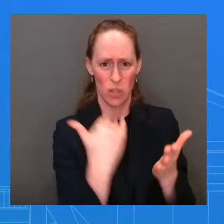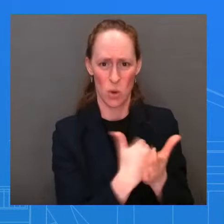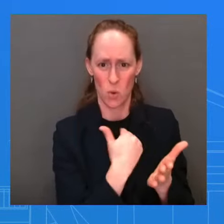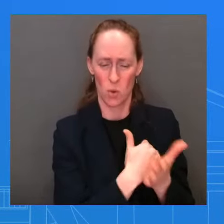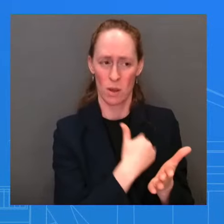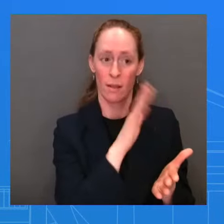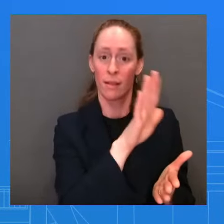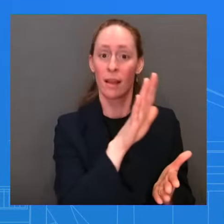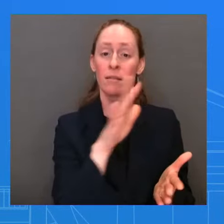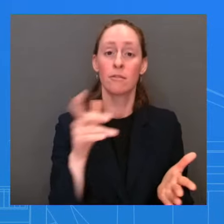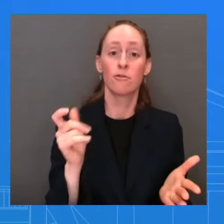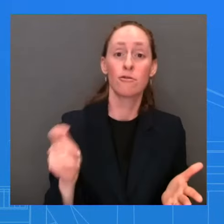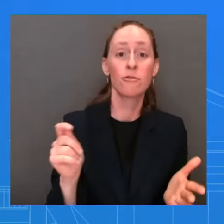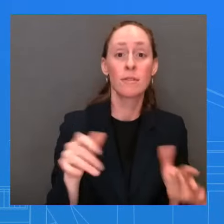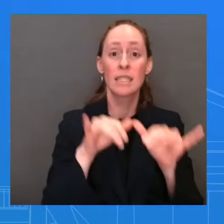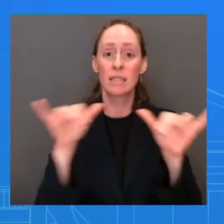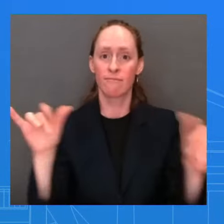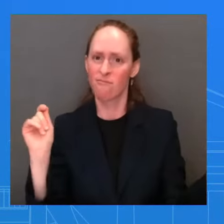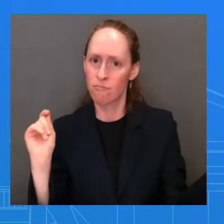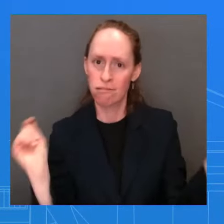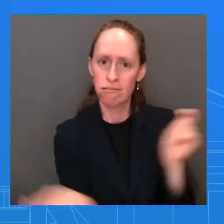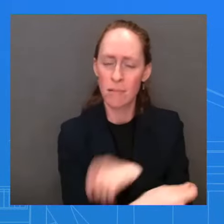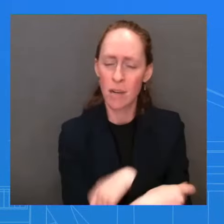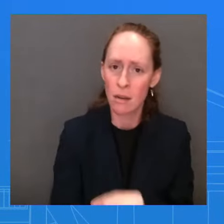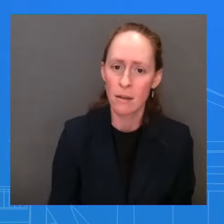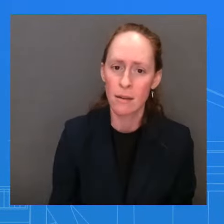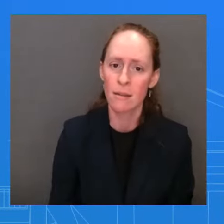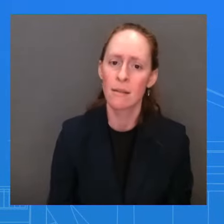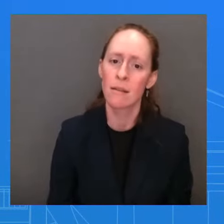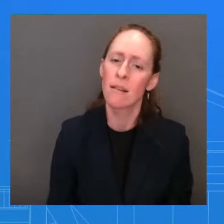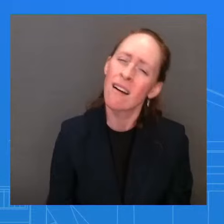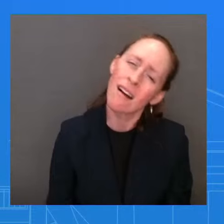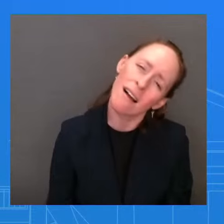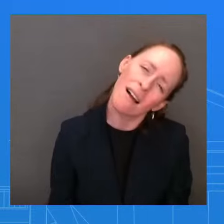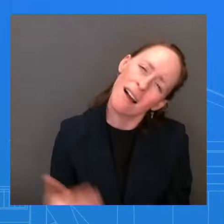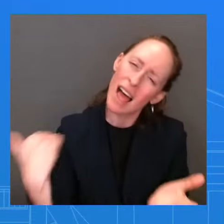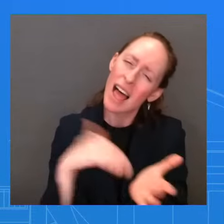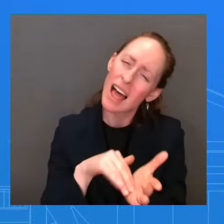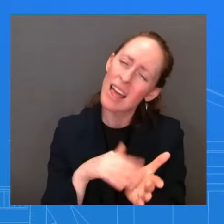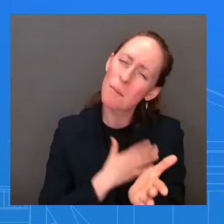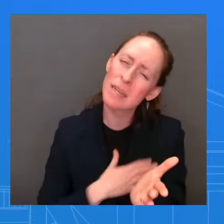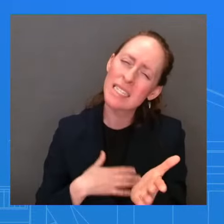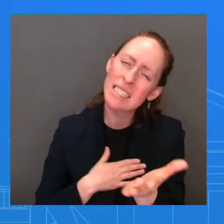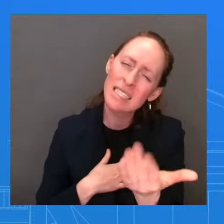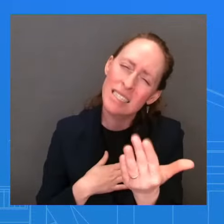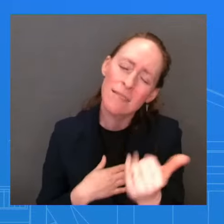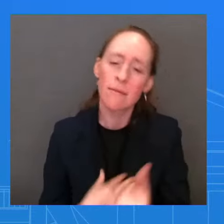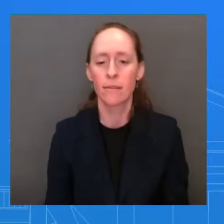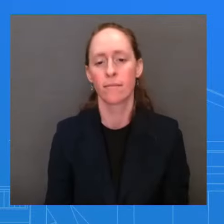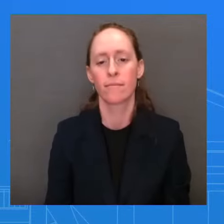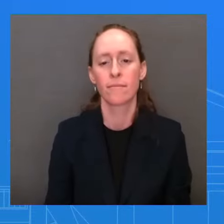Ms. Jean-Pierre: Can you say that one more time? Sorry. The Press: Yeah. The Israeli Knesset is coming back into session at the beginning of May.